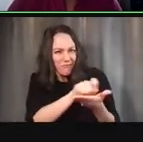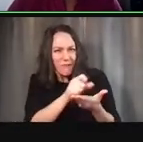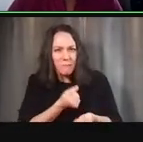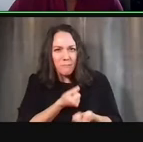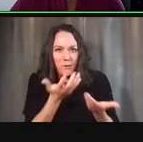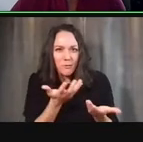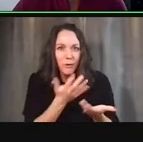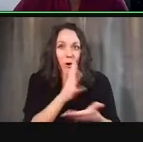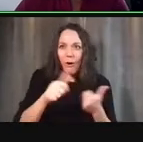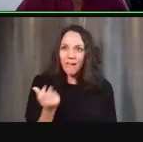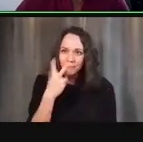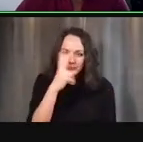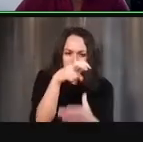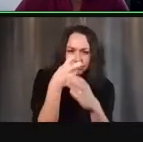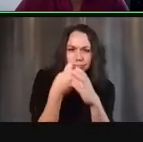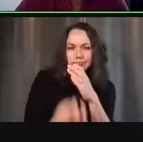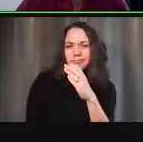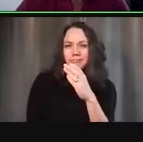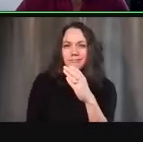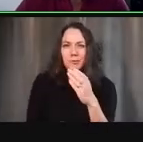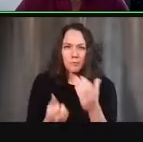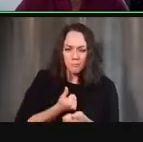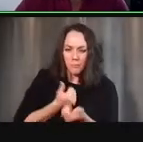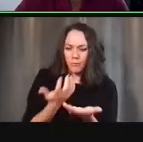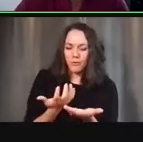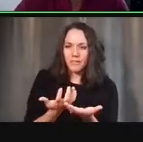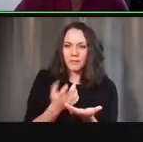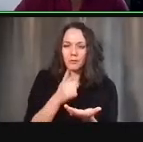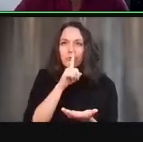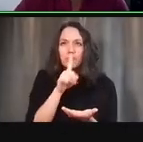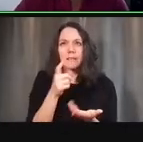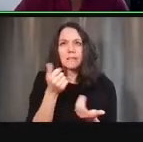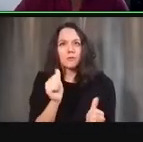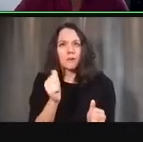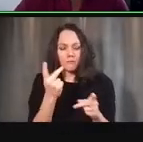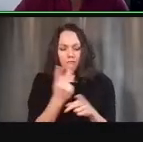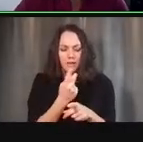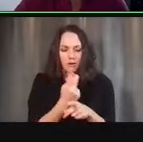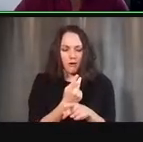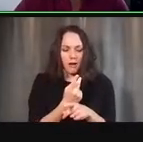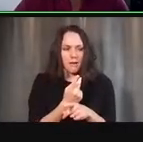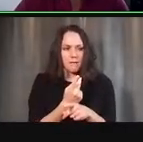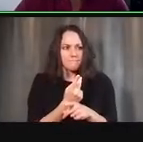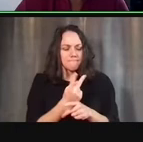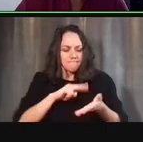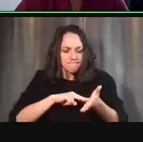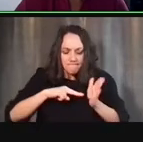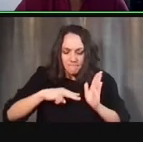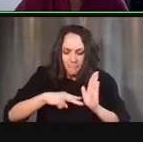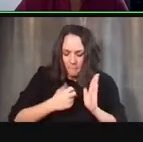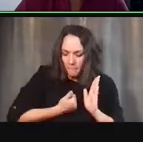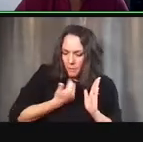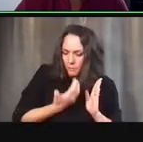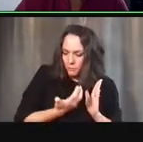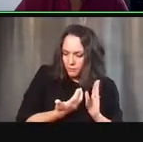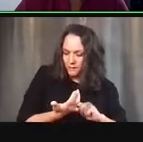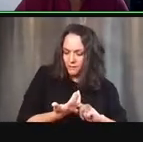So being able to merge it and really understanding that it is a form of it is an intervention.